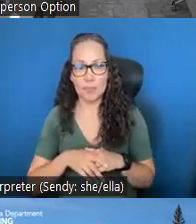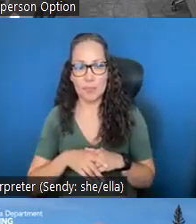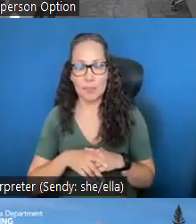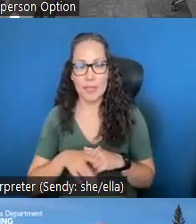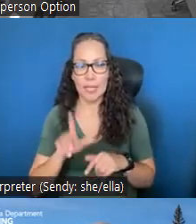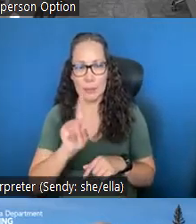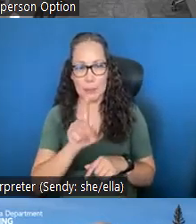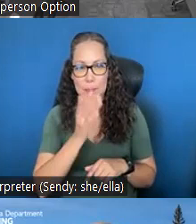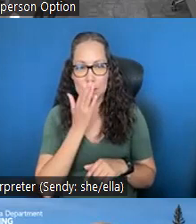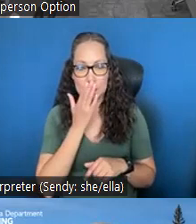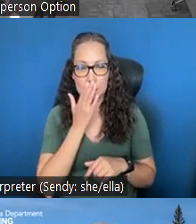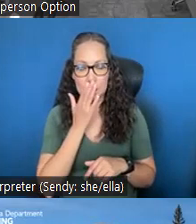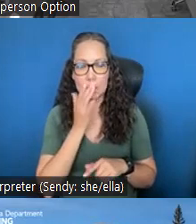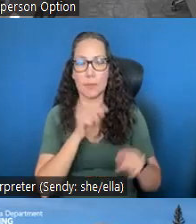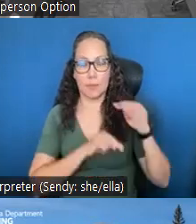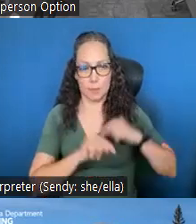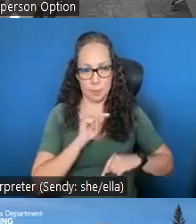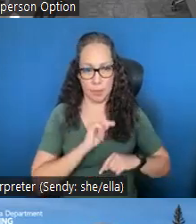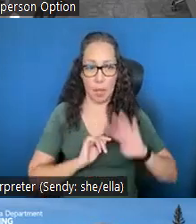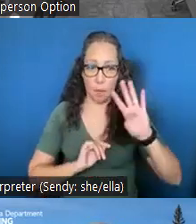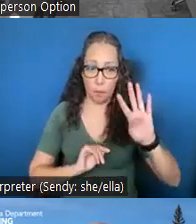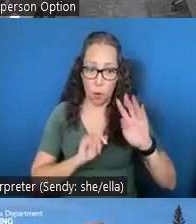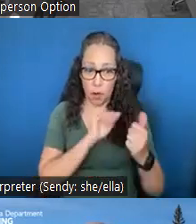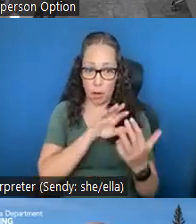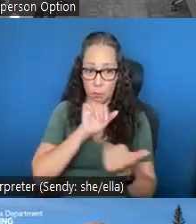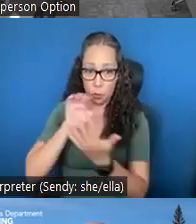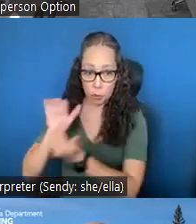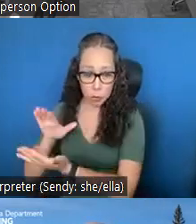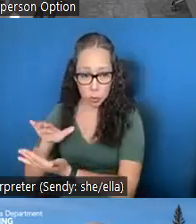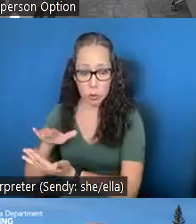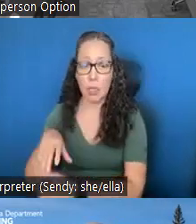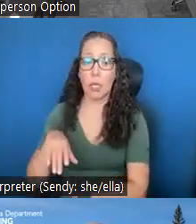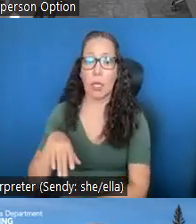we're using a four approaches here we formed a steering committee to lead the work um and